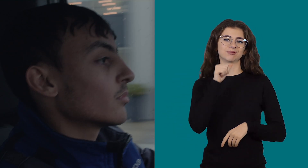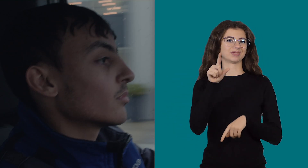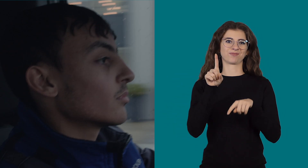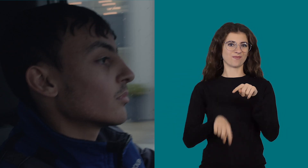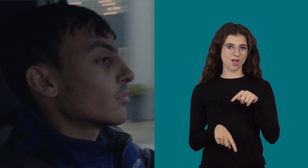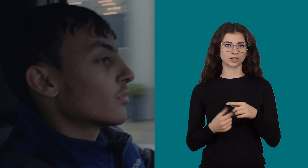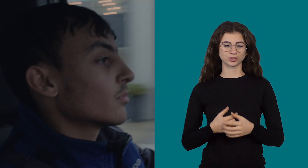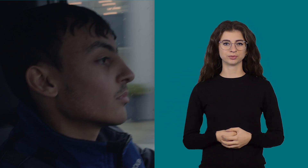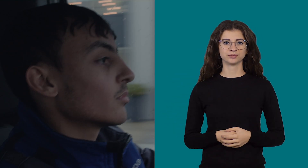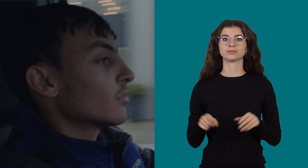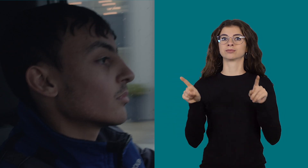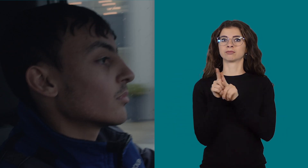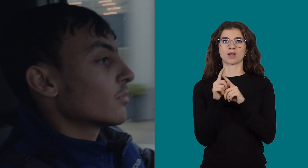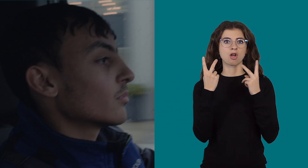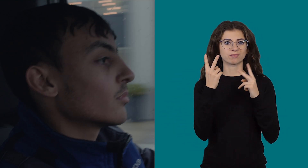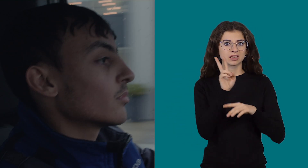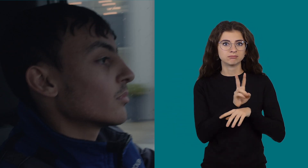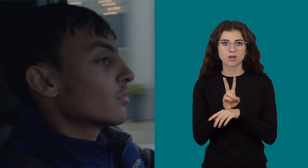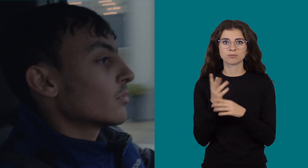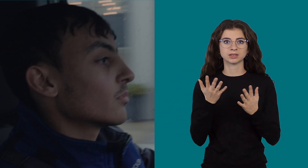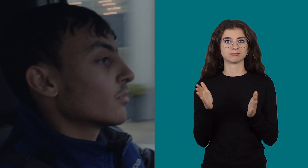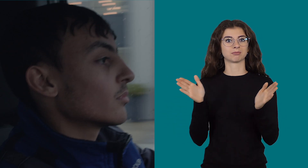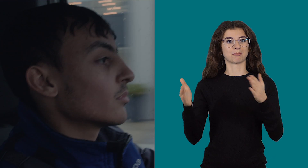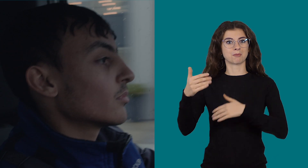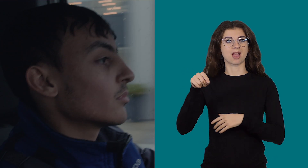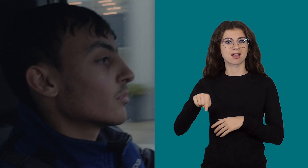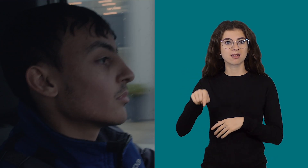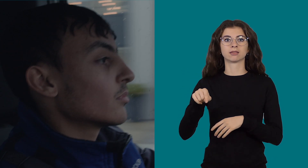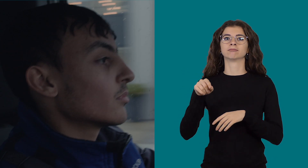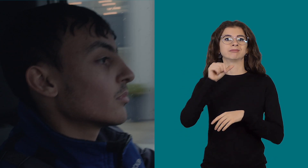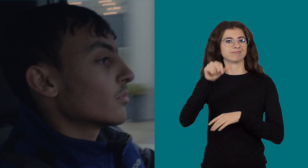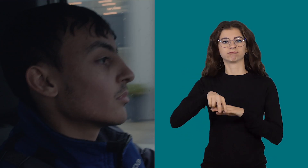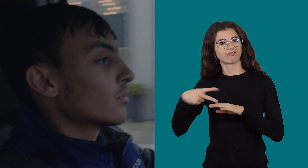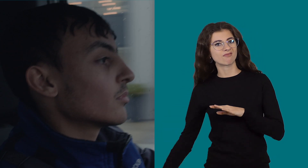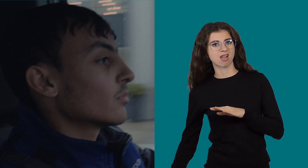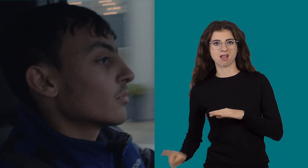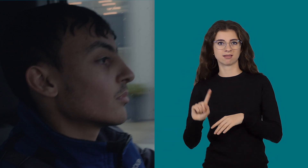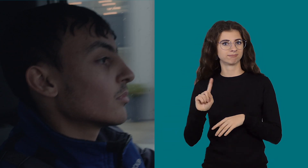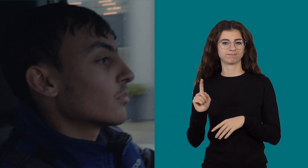and not the wrong ones. He also has to ensure that the shipments in the truck don't fall over,